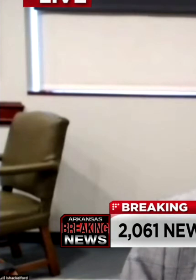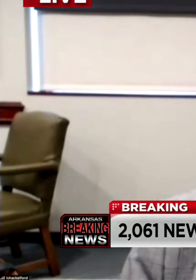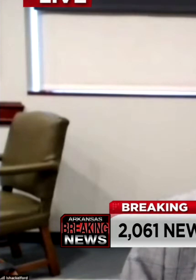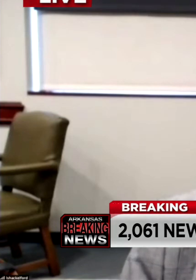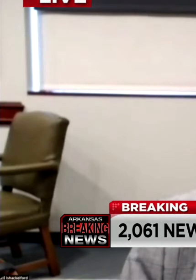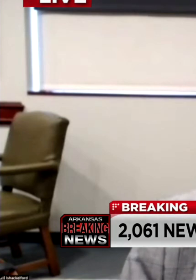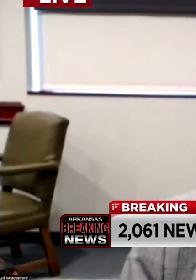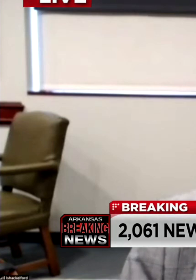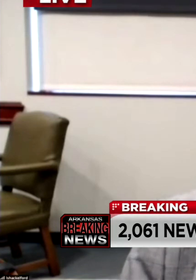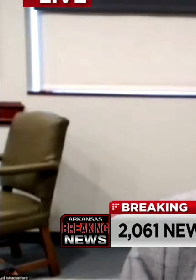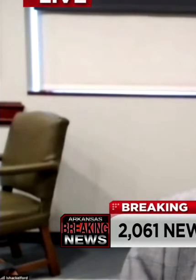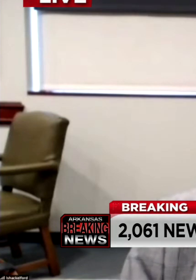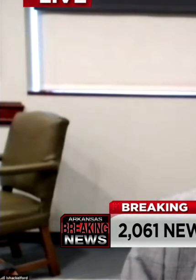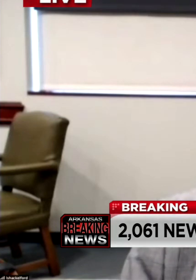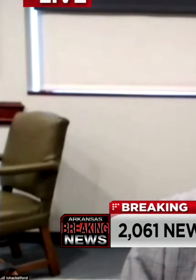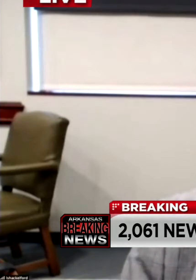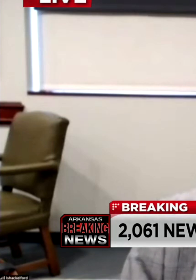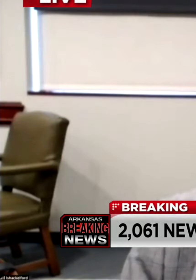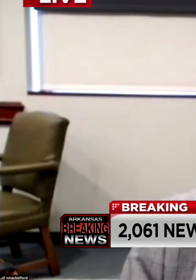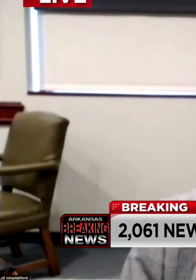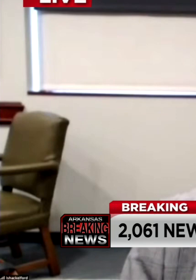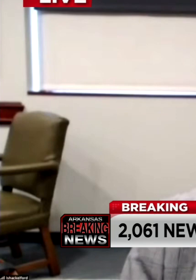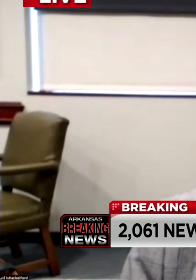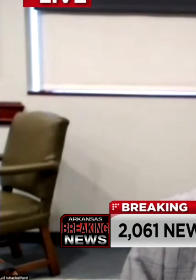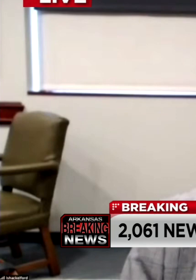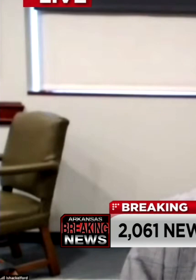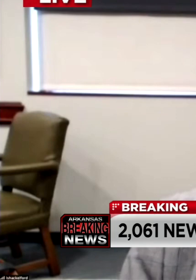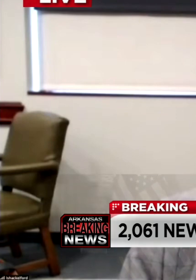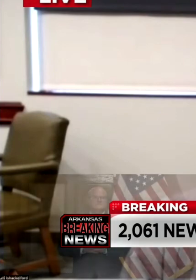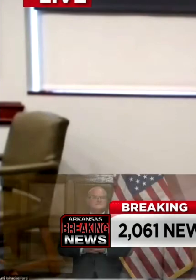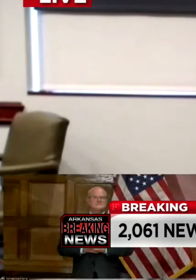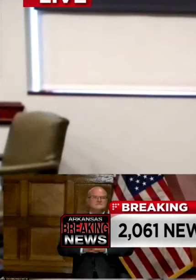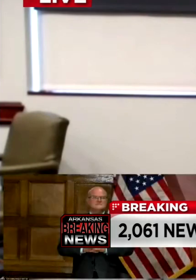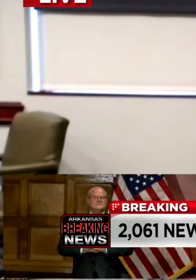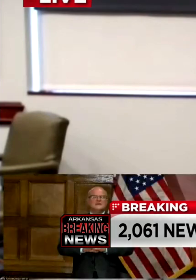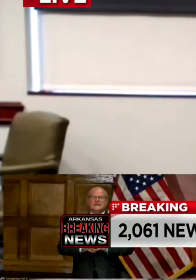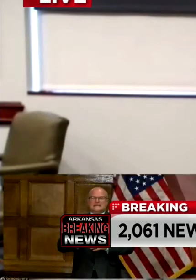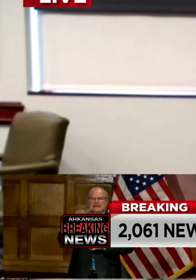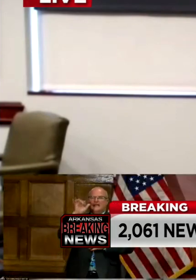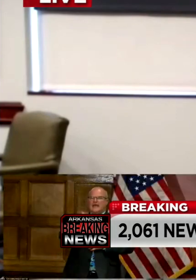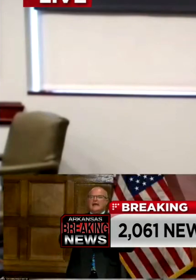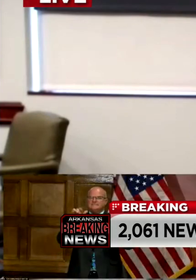YES, SO THAT WAS VERY MUCH AS WE TALKED THROUGH THAT RECOMMENDATION THAT WAS THE GUIDANCE FROM ARKANSAS